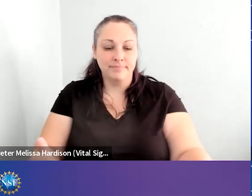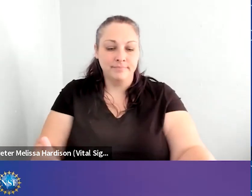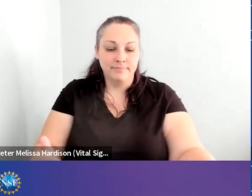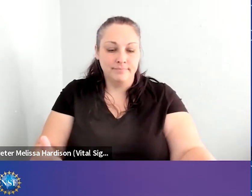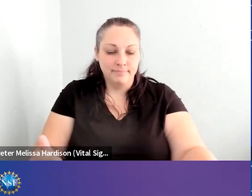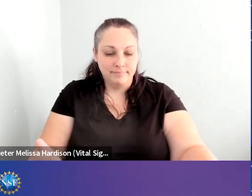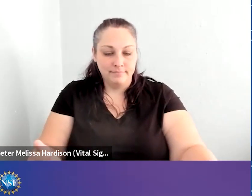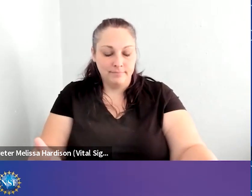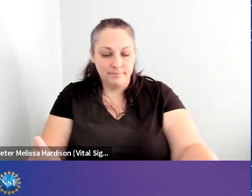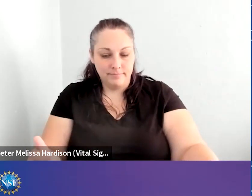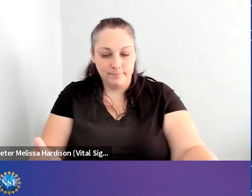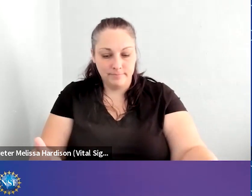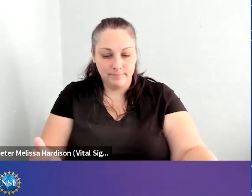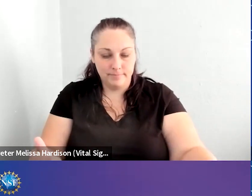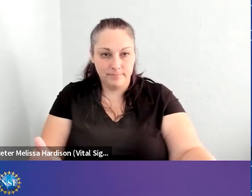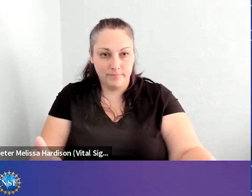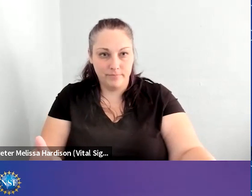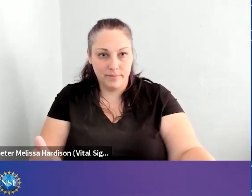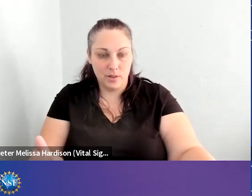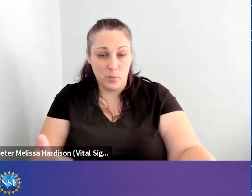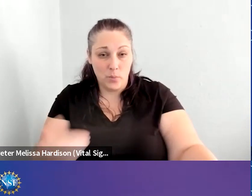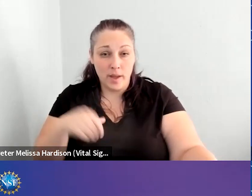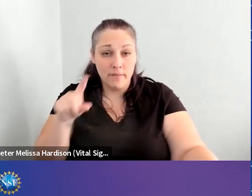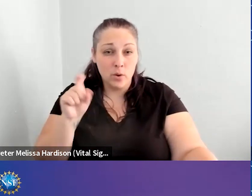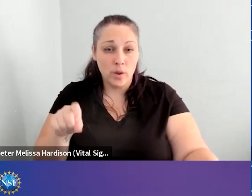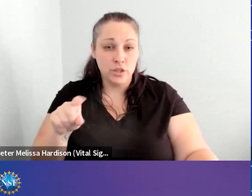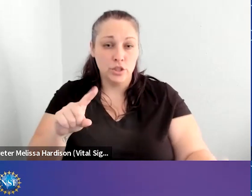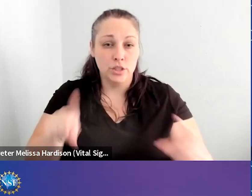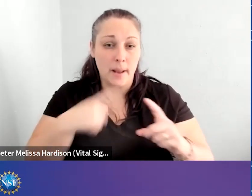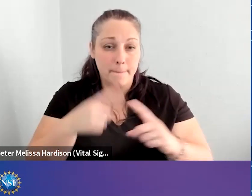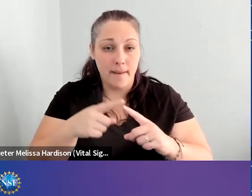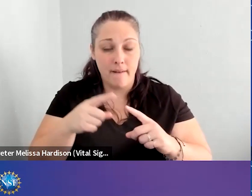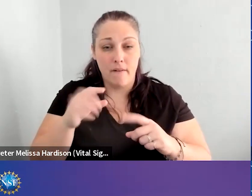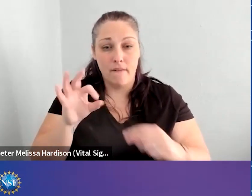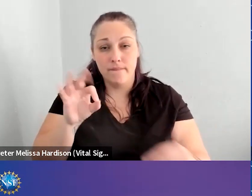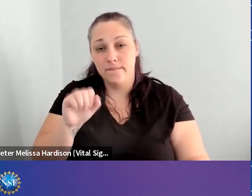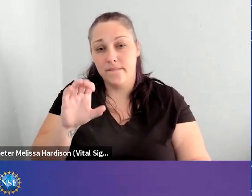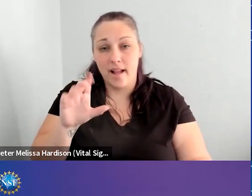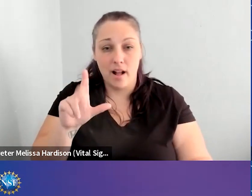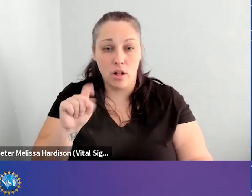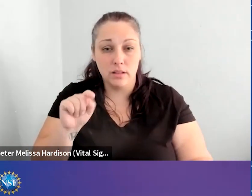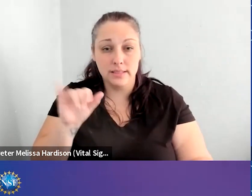Alright, so we have a question about faculty that are interested in applying to IUSE,